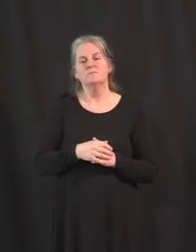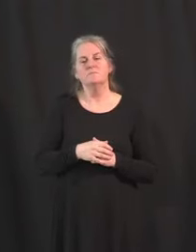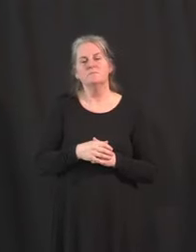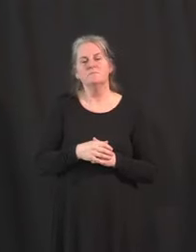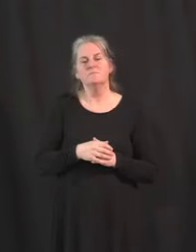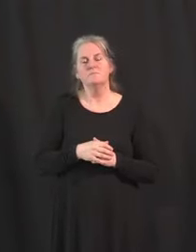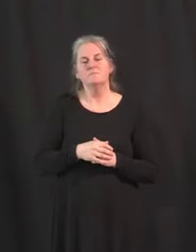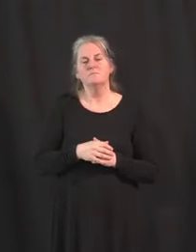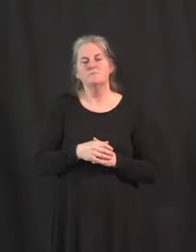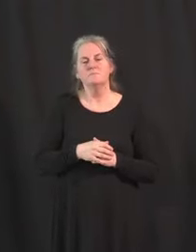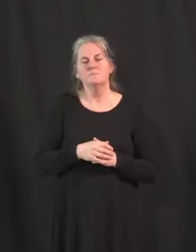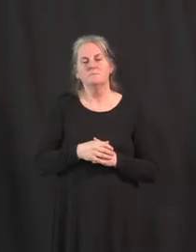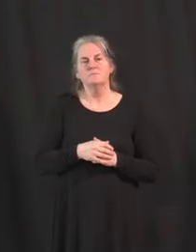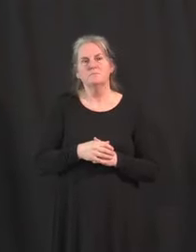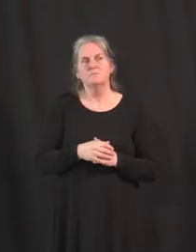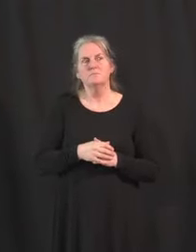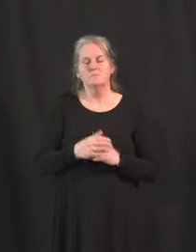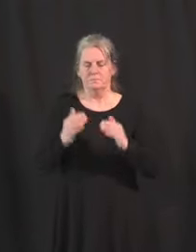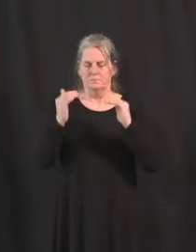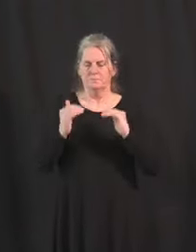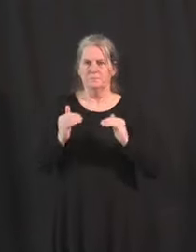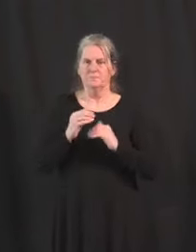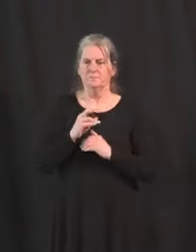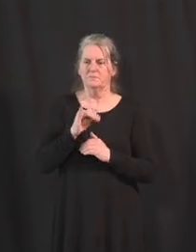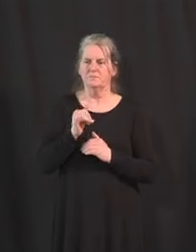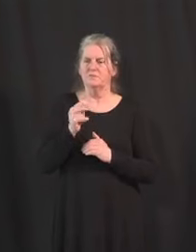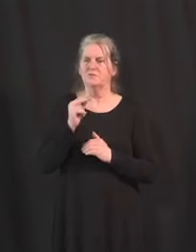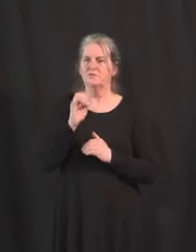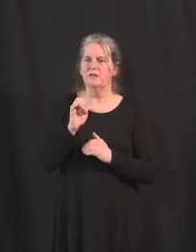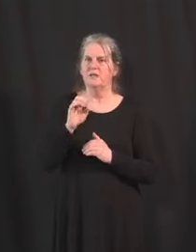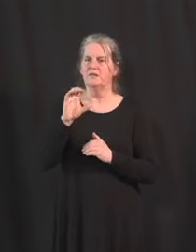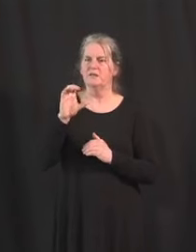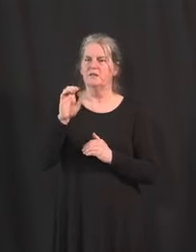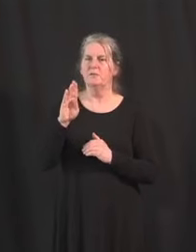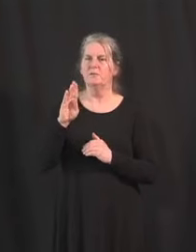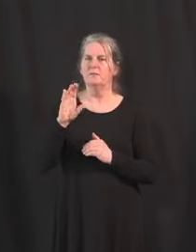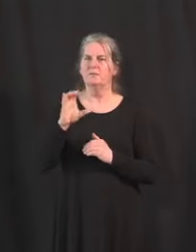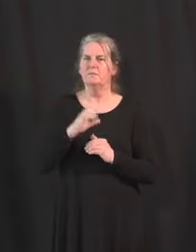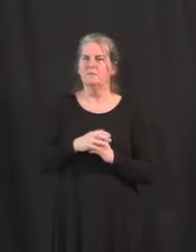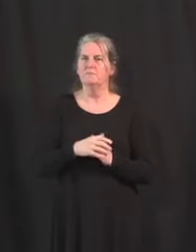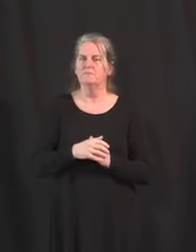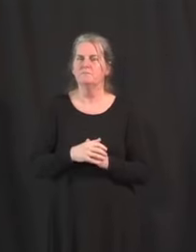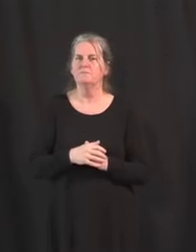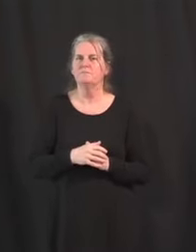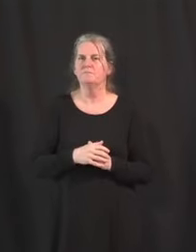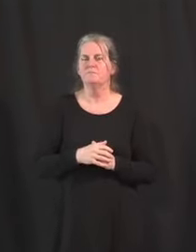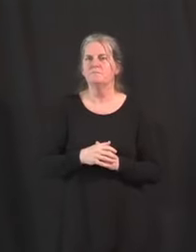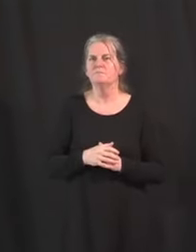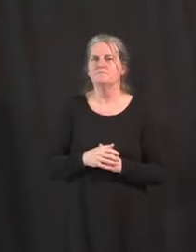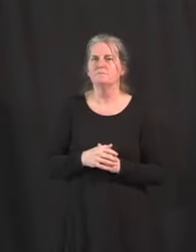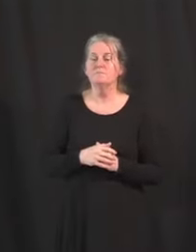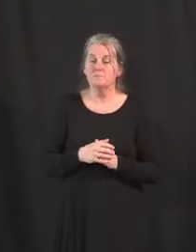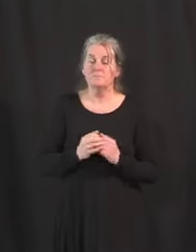WE'LL MOVE ON. JANE, CBC. YES. I HAVE A QUESTION ABOUT THE